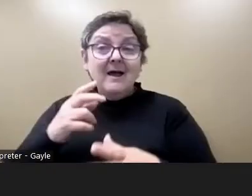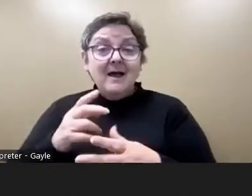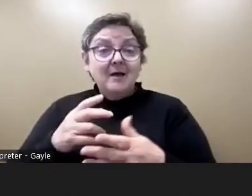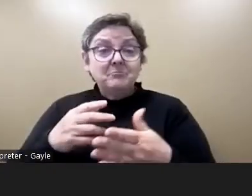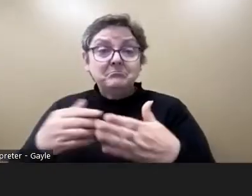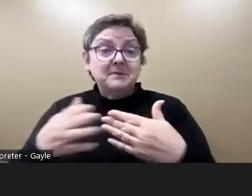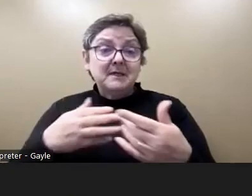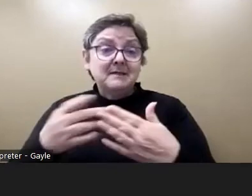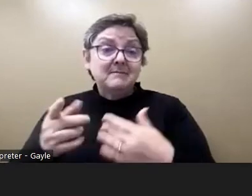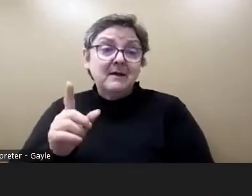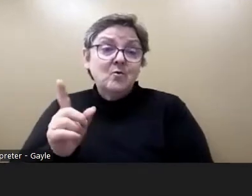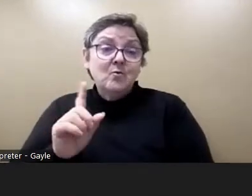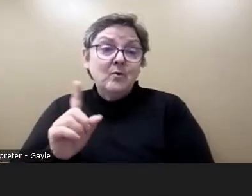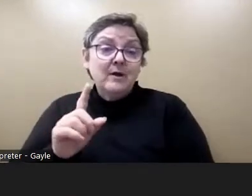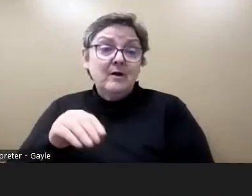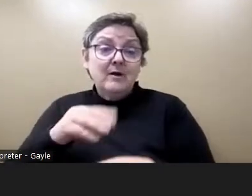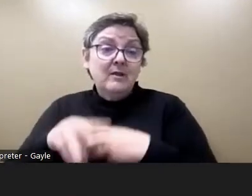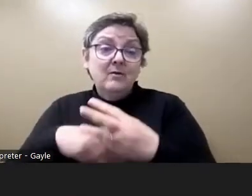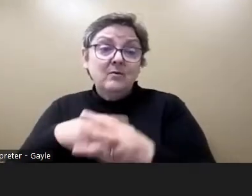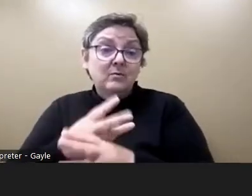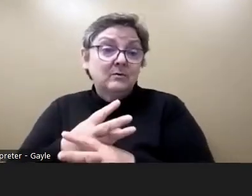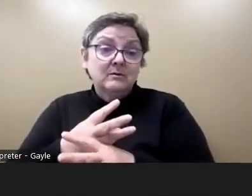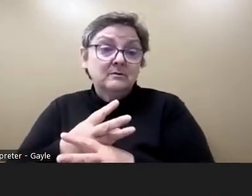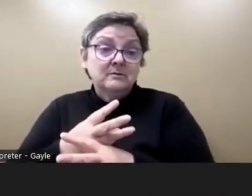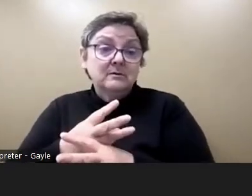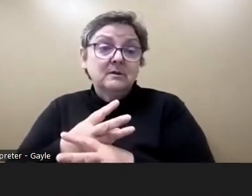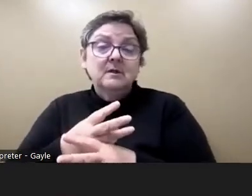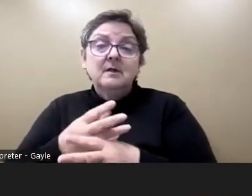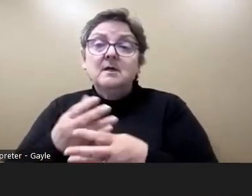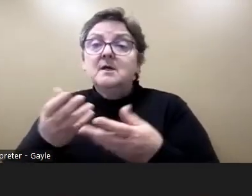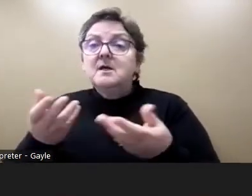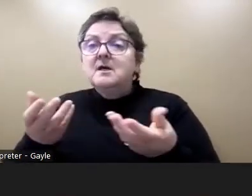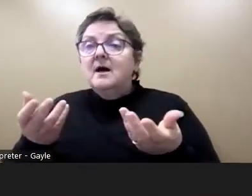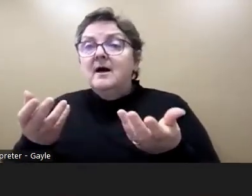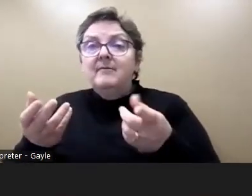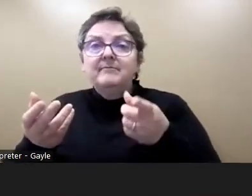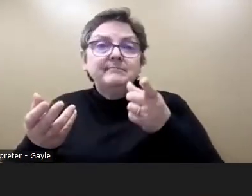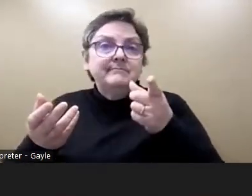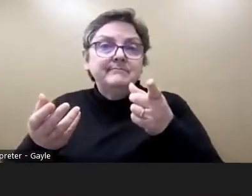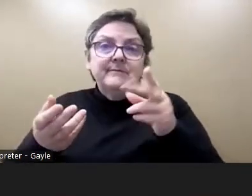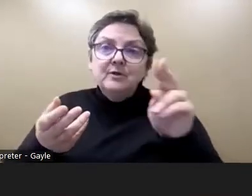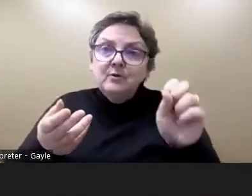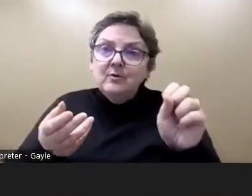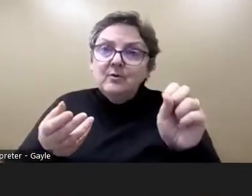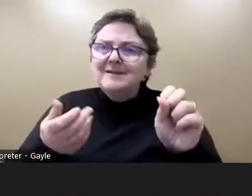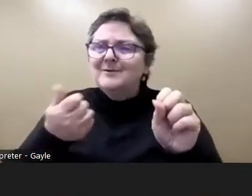are accessible as particularly for people with blindness and other print disabilities.